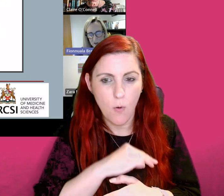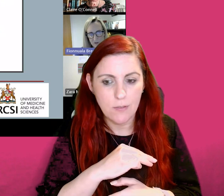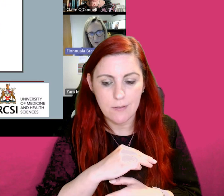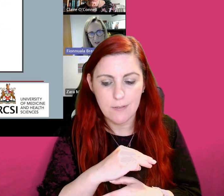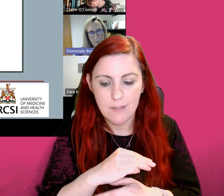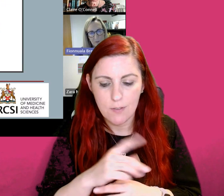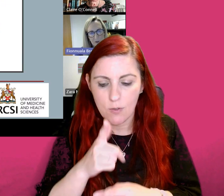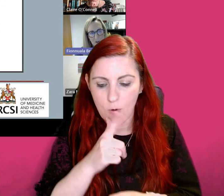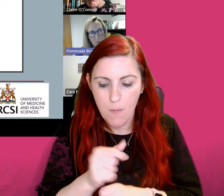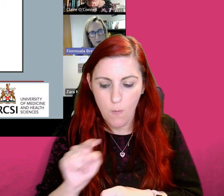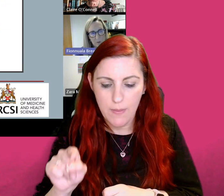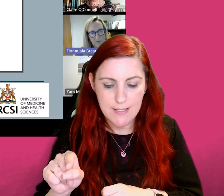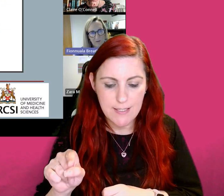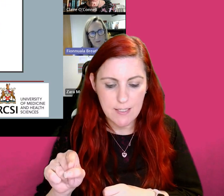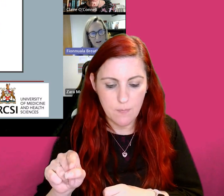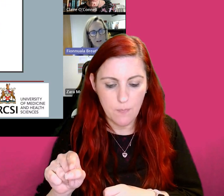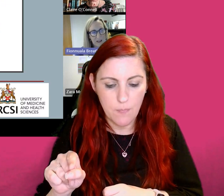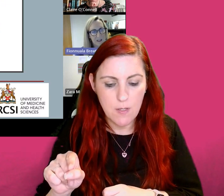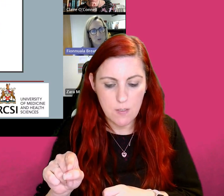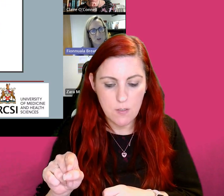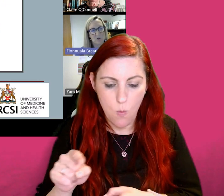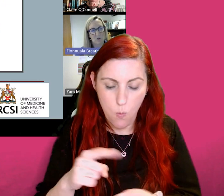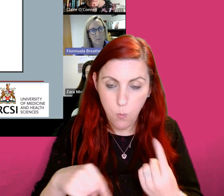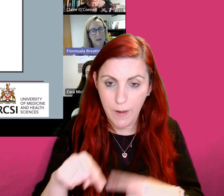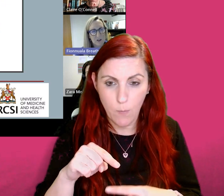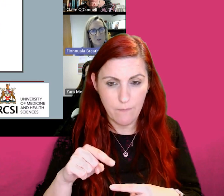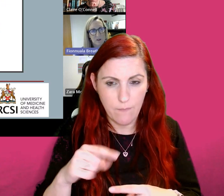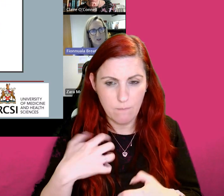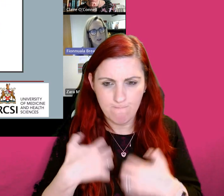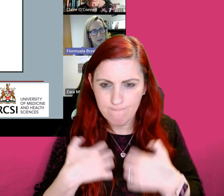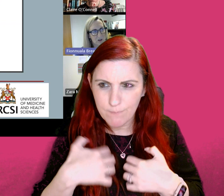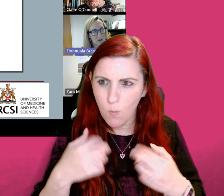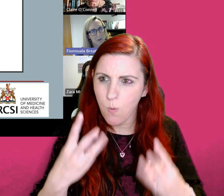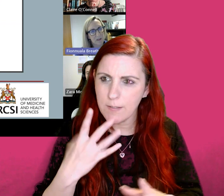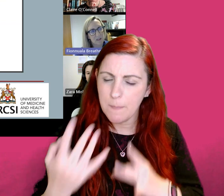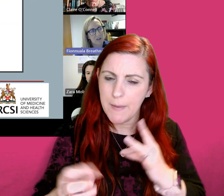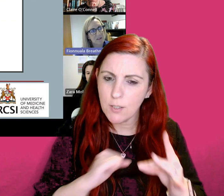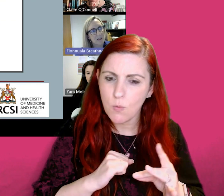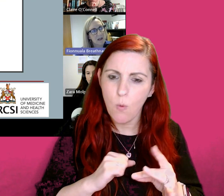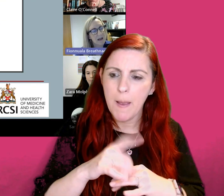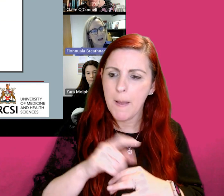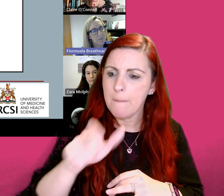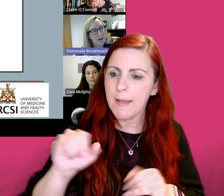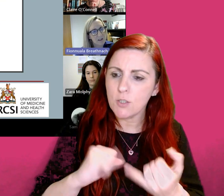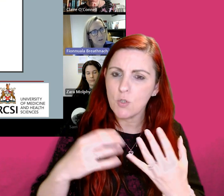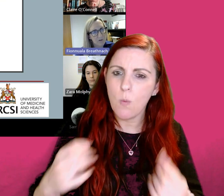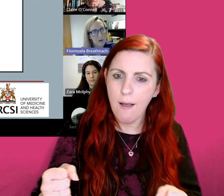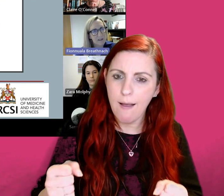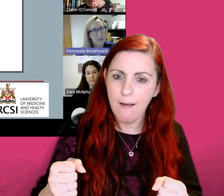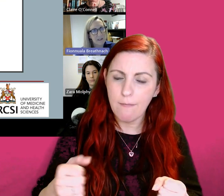initiative but we were very keen to ensure that patients with gestational diabetes um had a voice